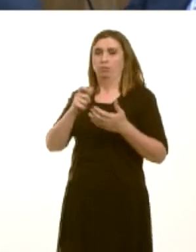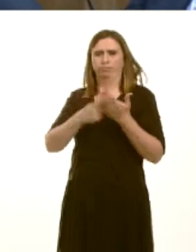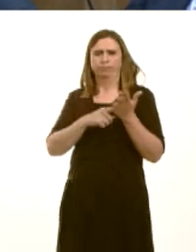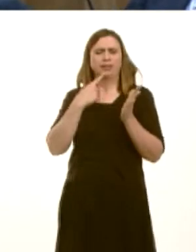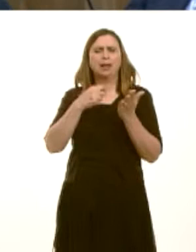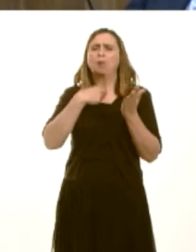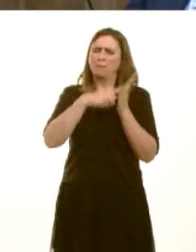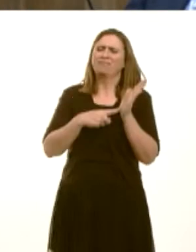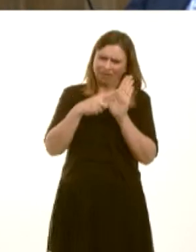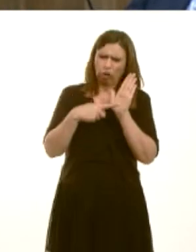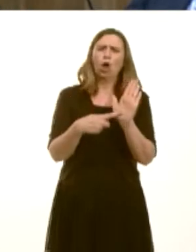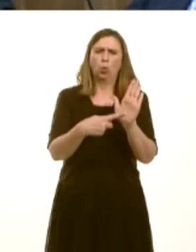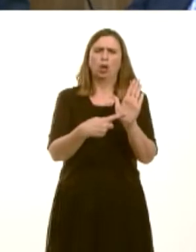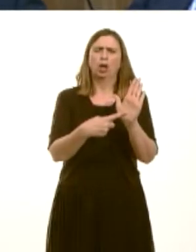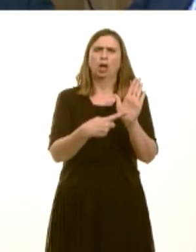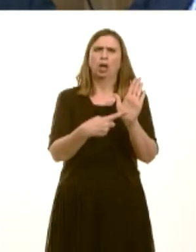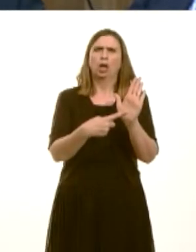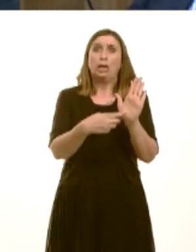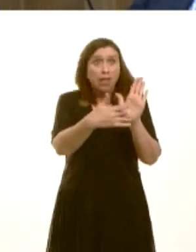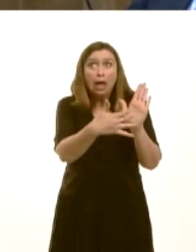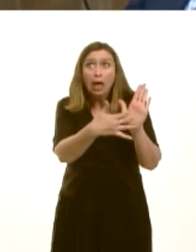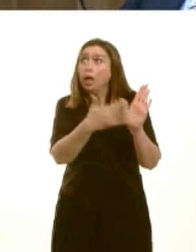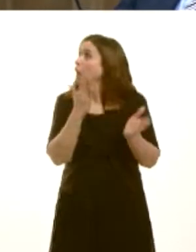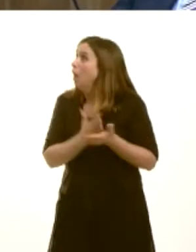it properlyí. And then we had the Prime Minister saying something different again, saying,